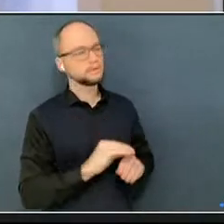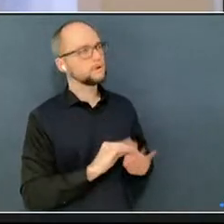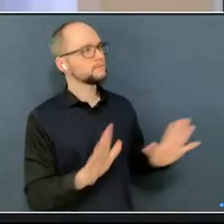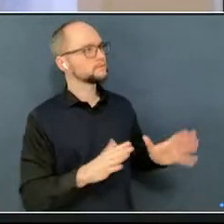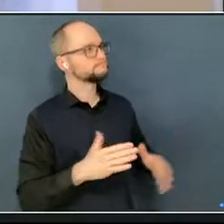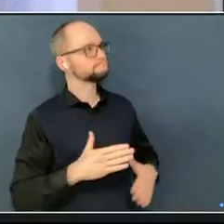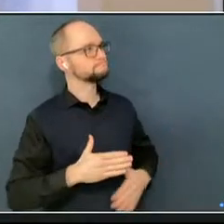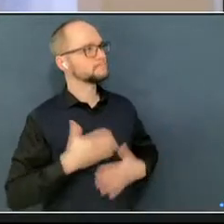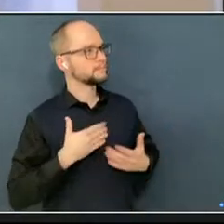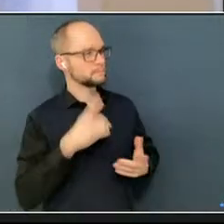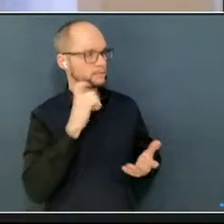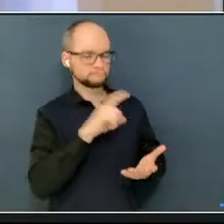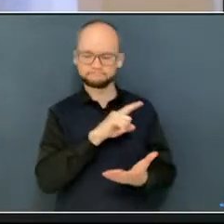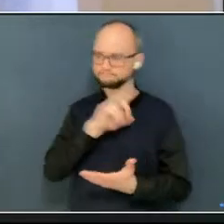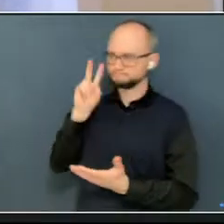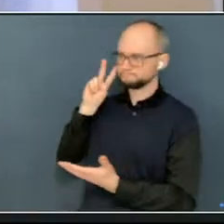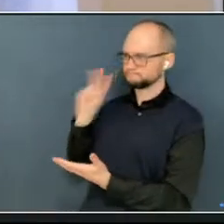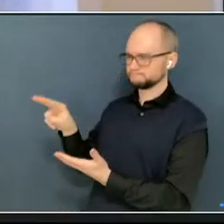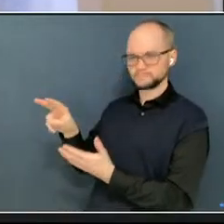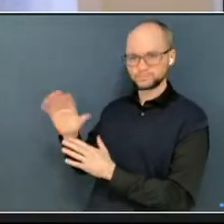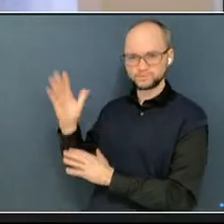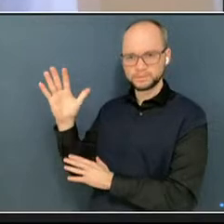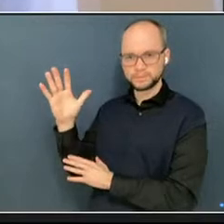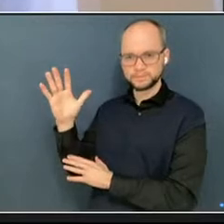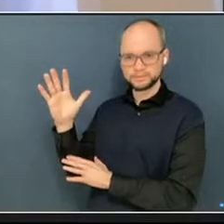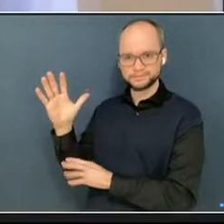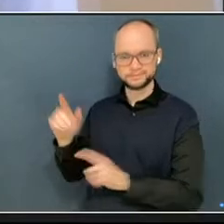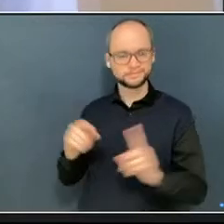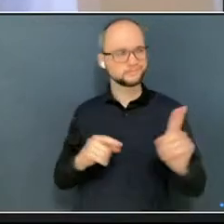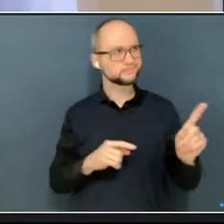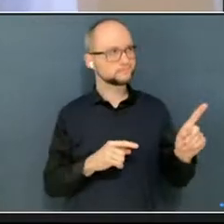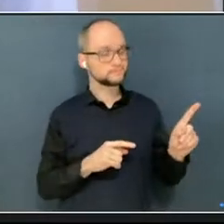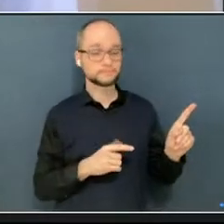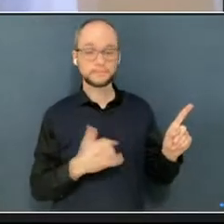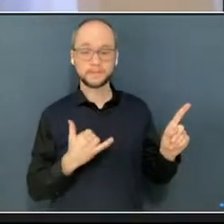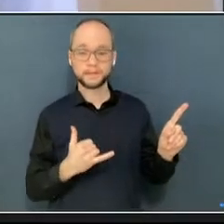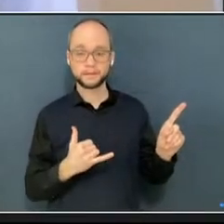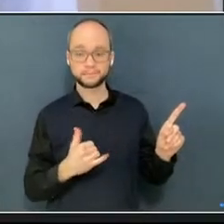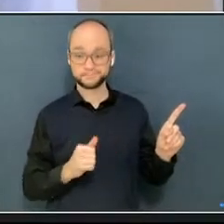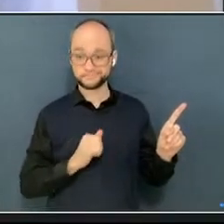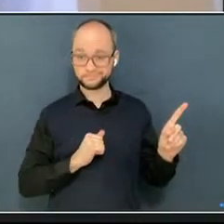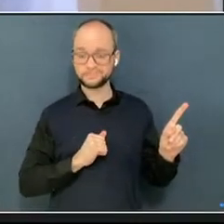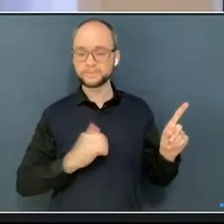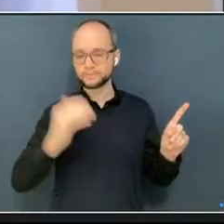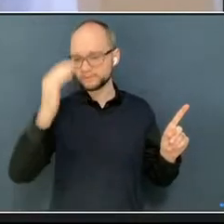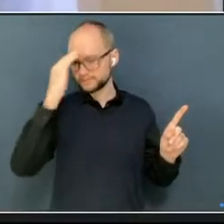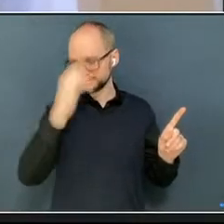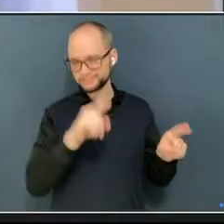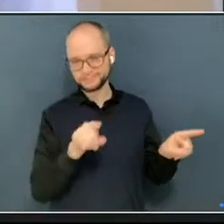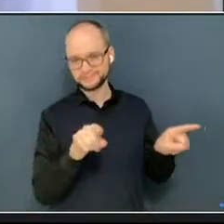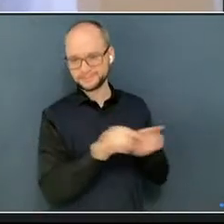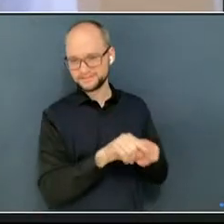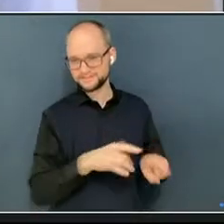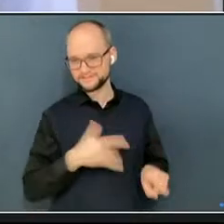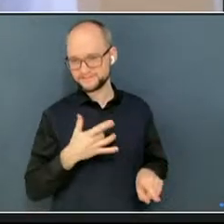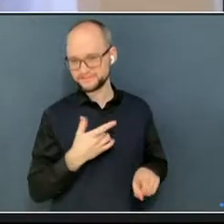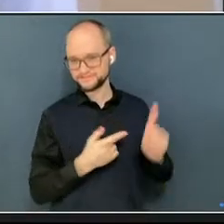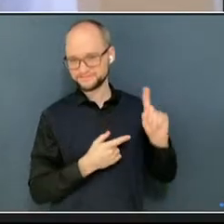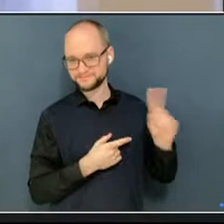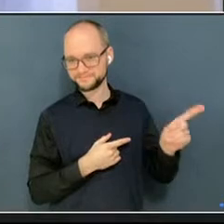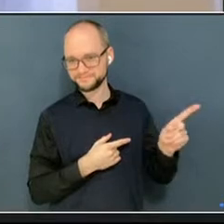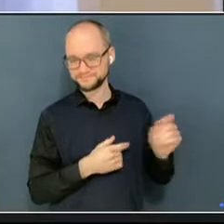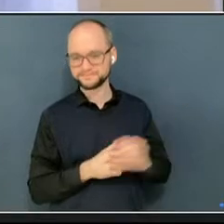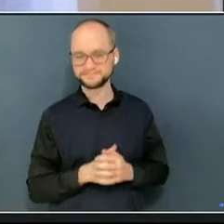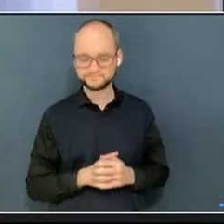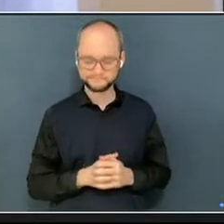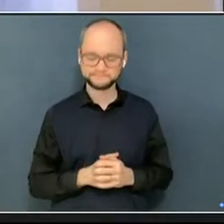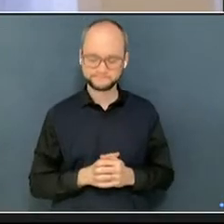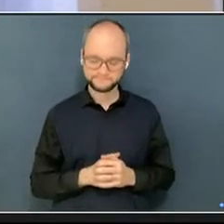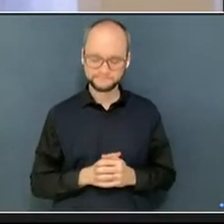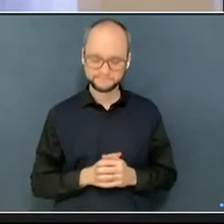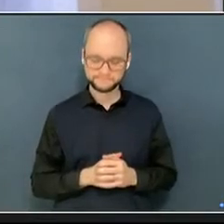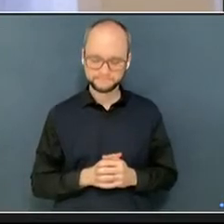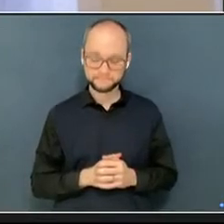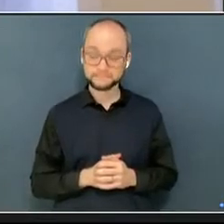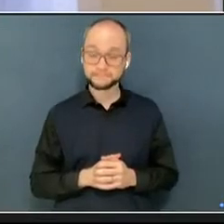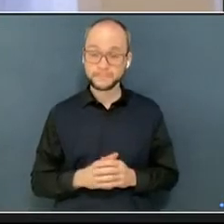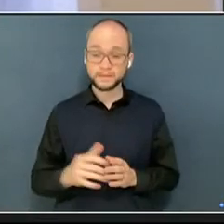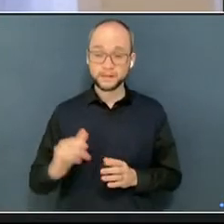Now I know how my grandfather Benjamin felt. Long before there was a Central Park